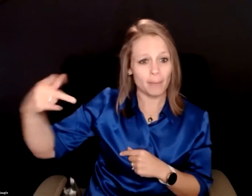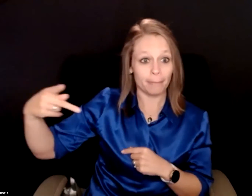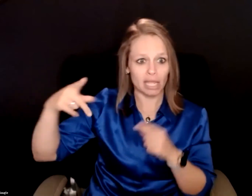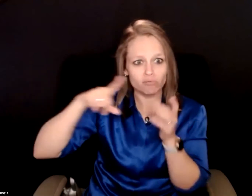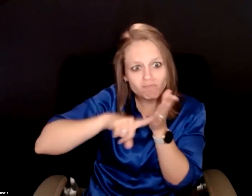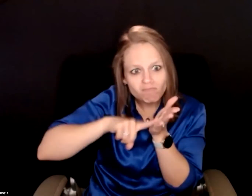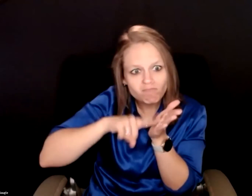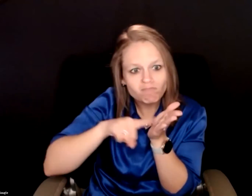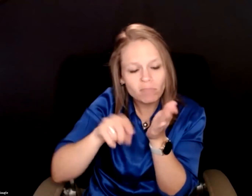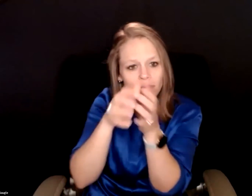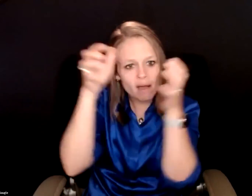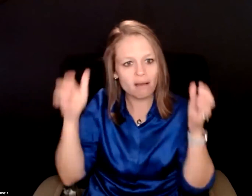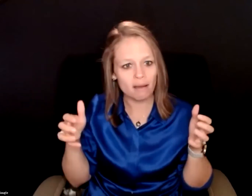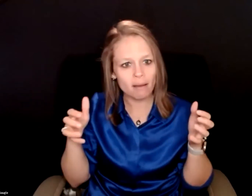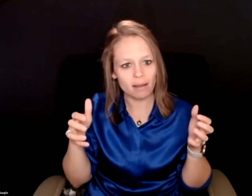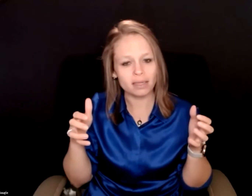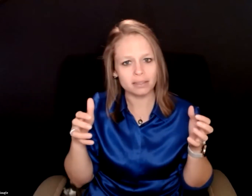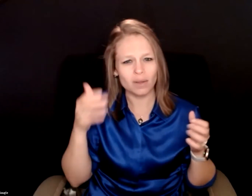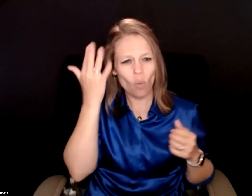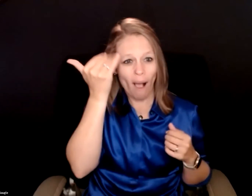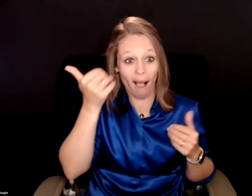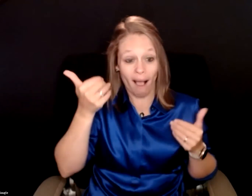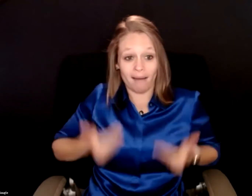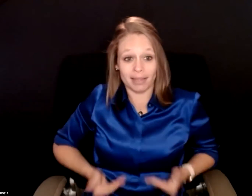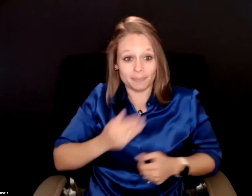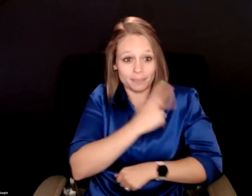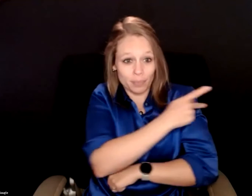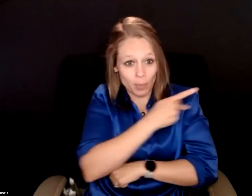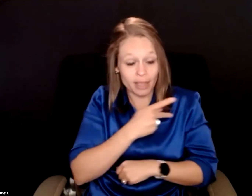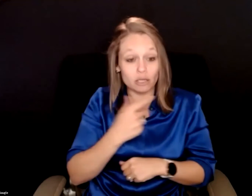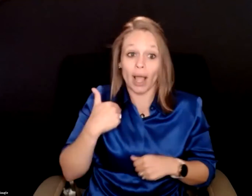patients that had medical problems outside of addiction.